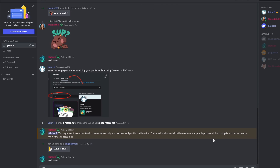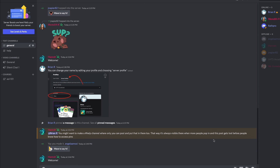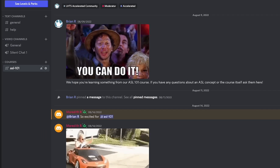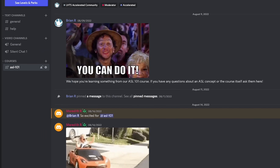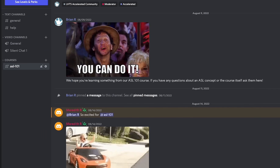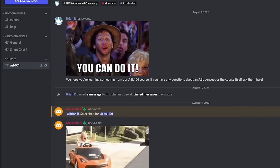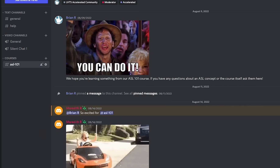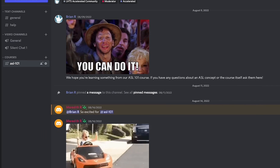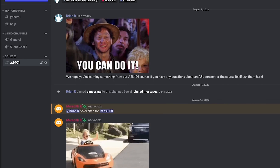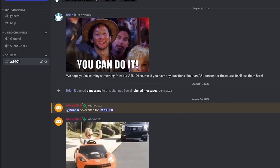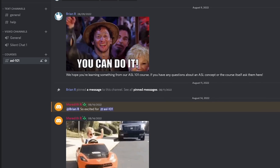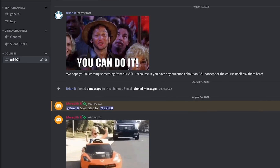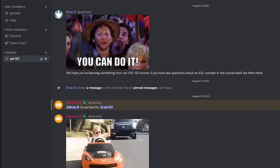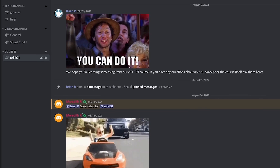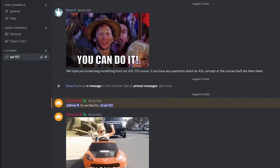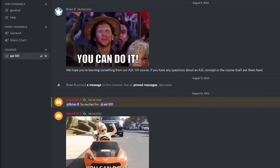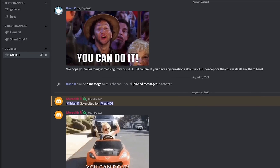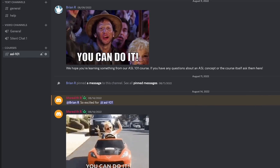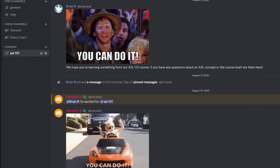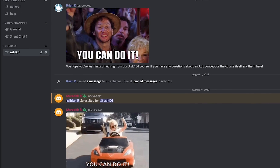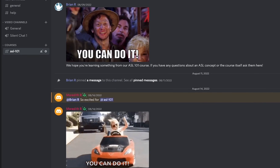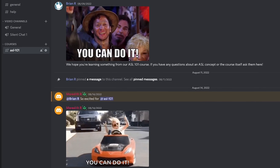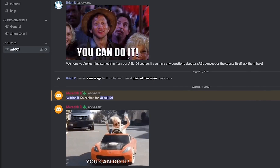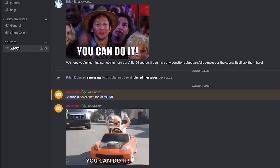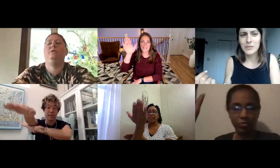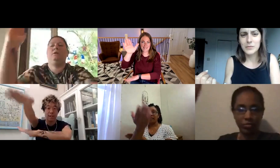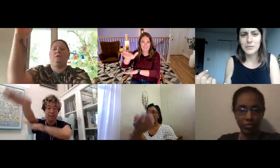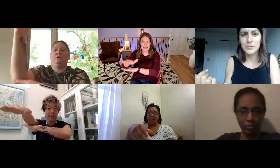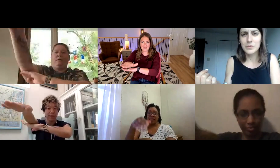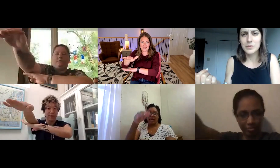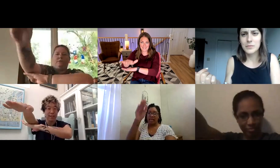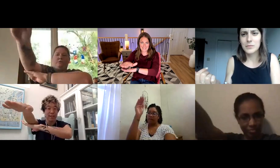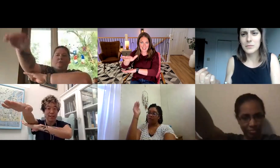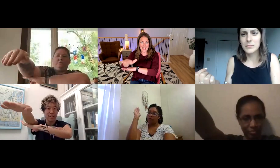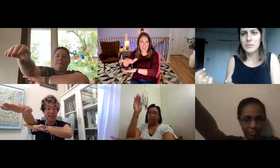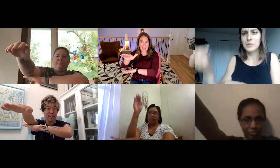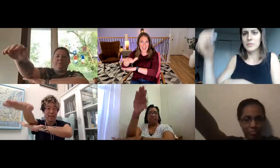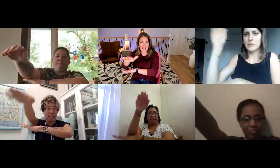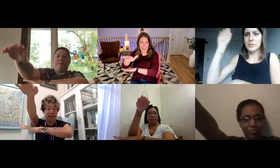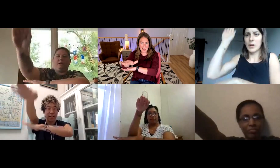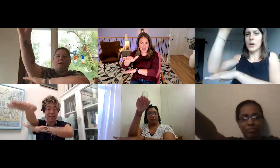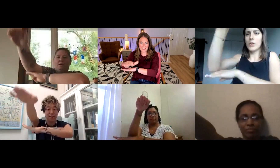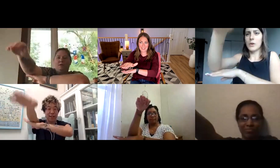have been looking for. There will be weekly silent video chats to practice your signing with others,